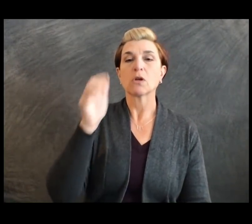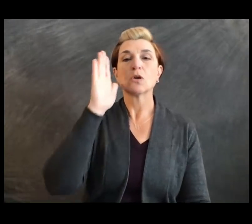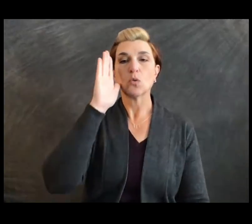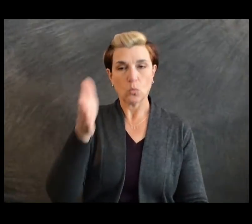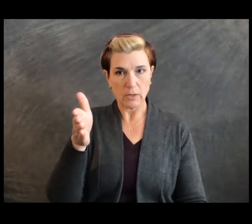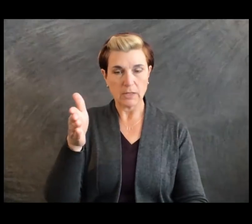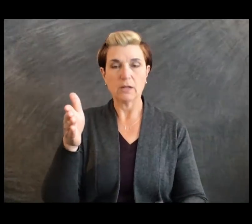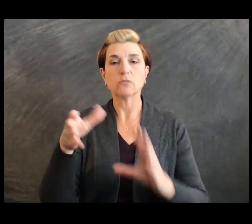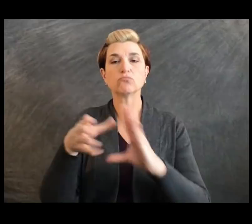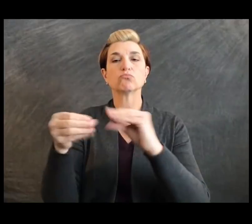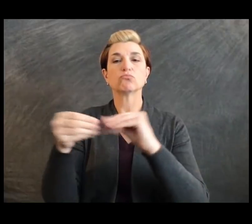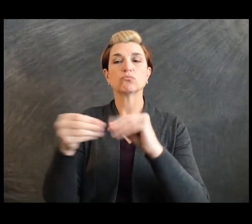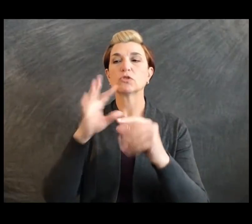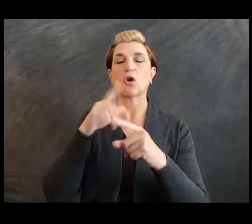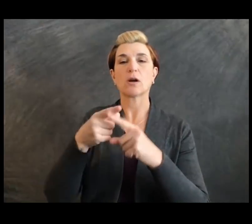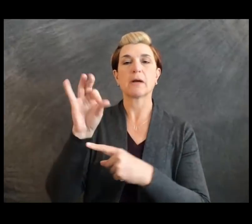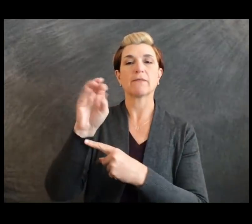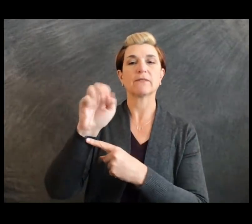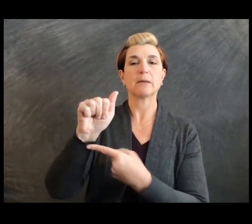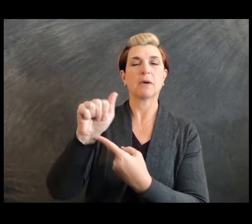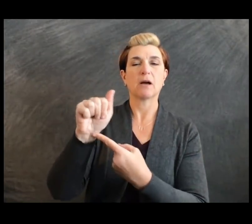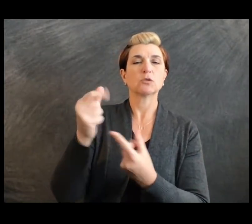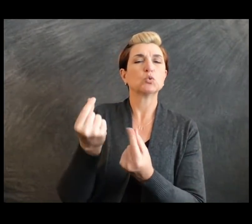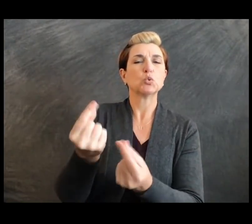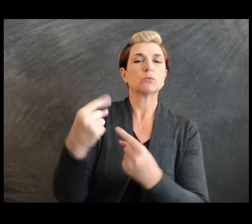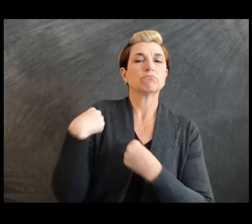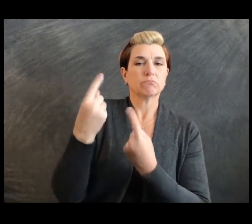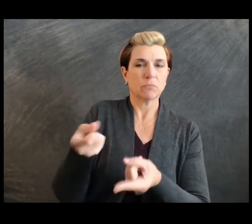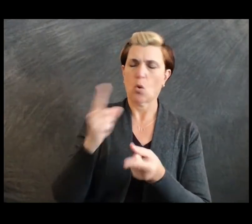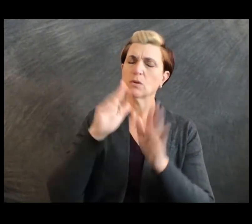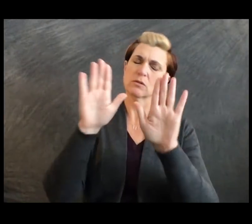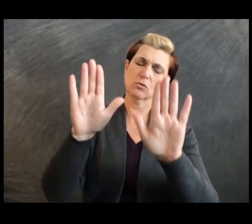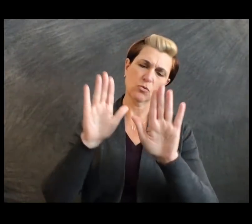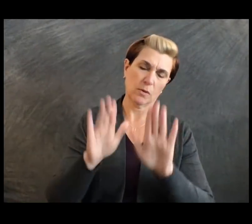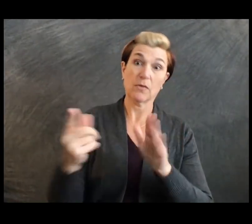FEMA's been incredible we got them involved last week for a much involved